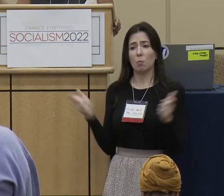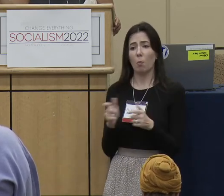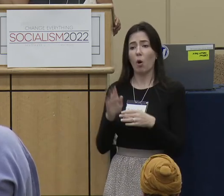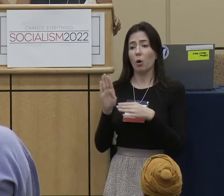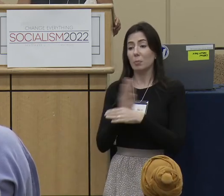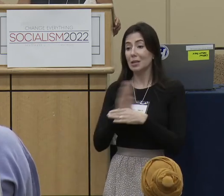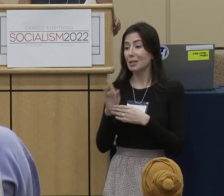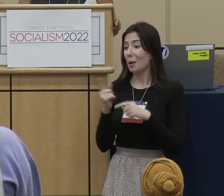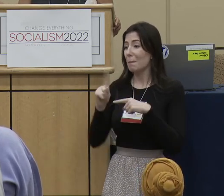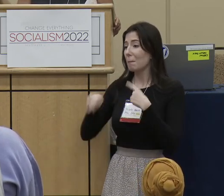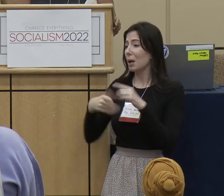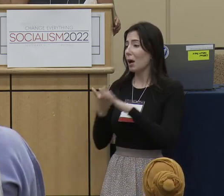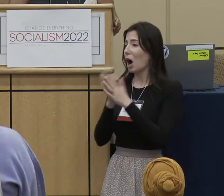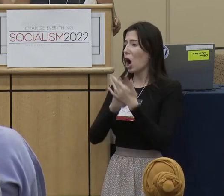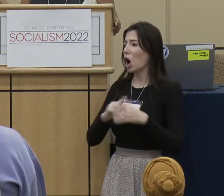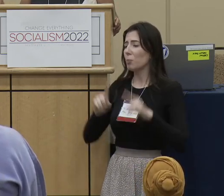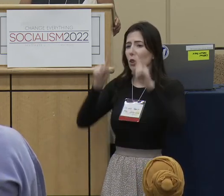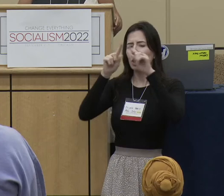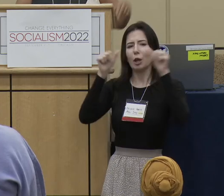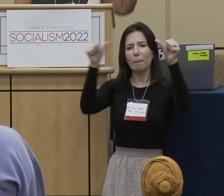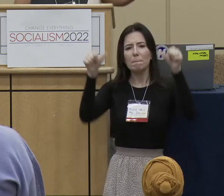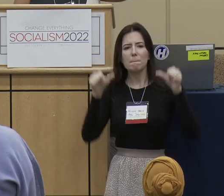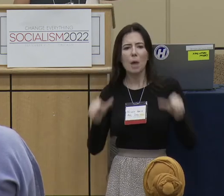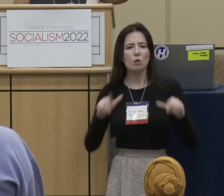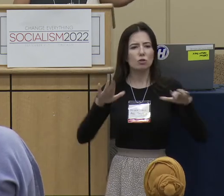who become kind of PR, the poster children, if you will,